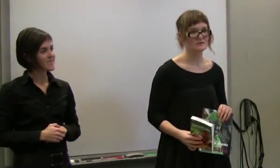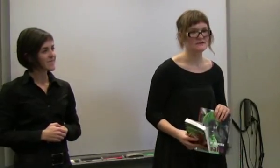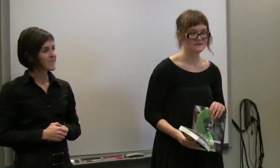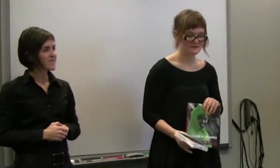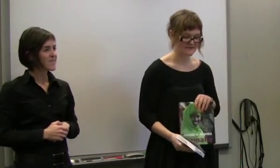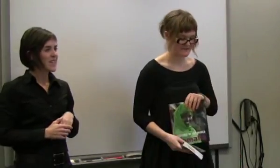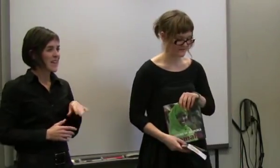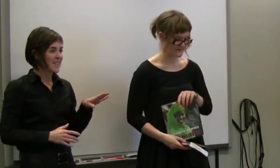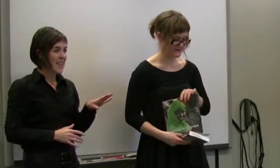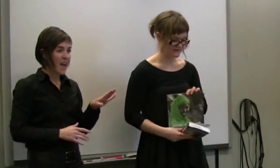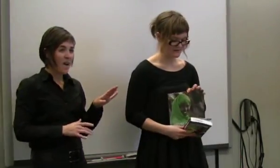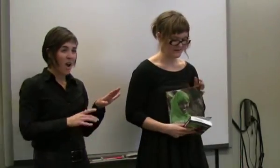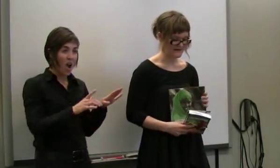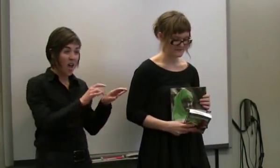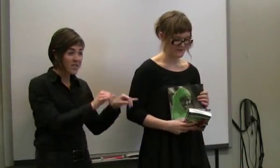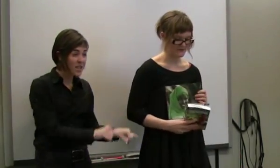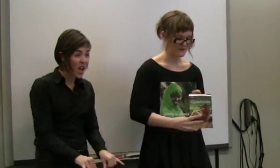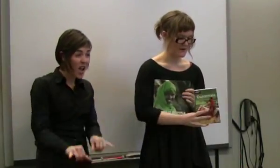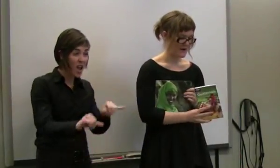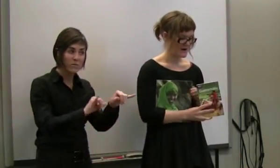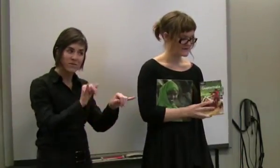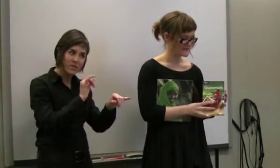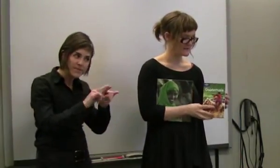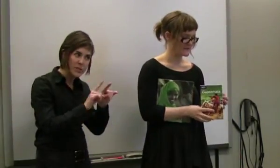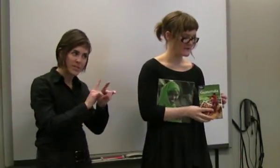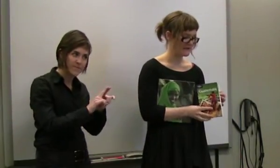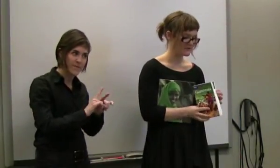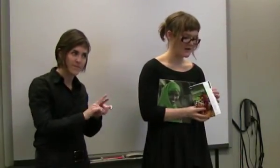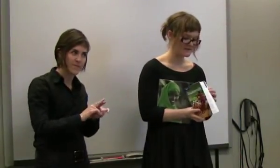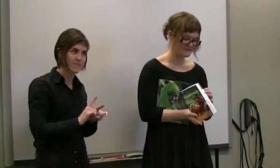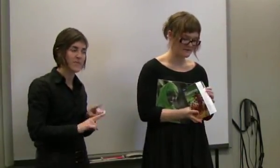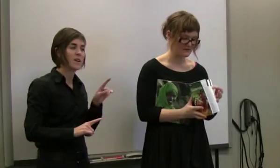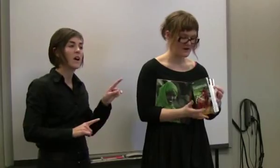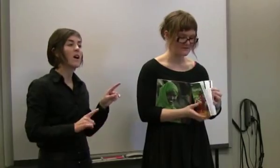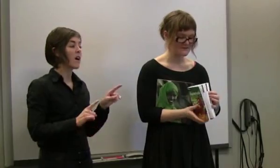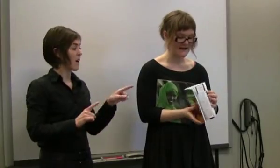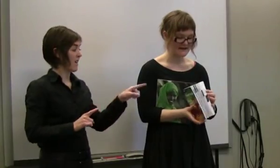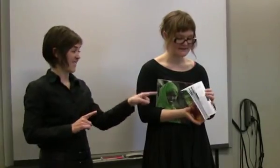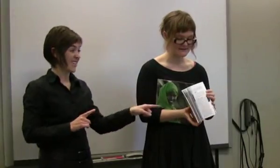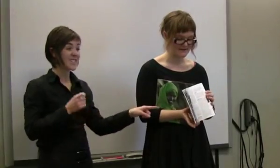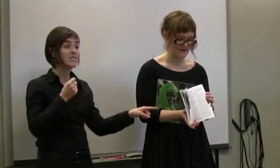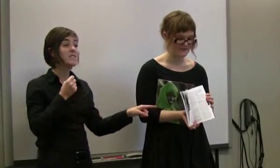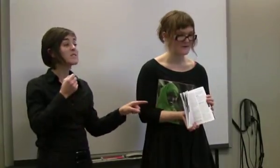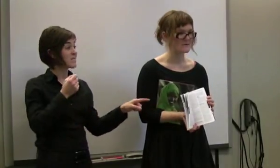I show you is a little bit different from the last one: